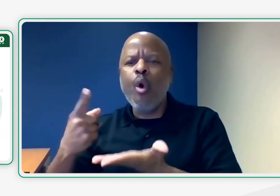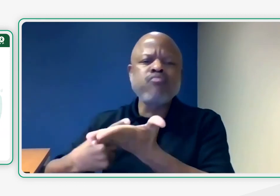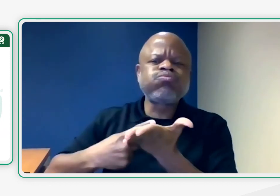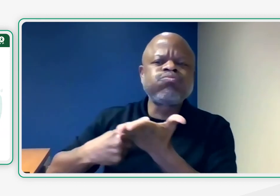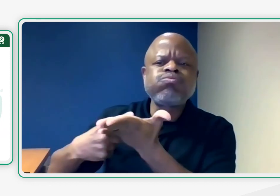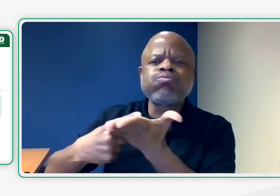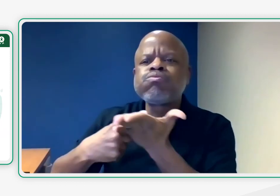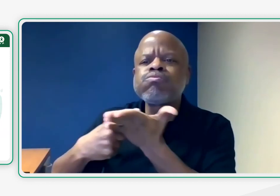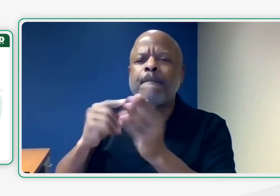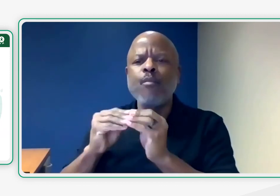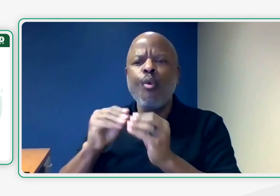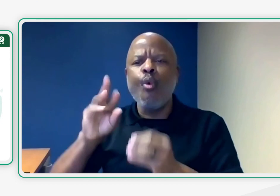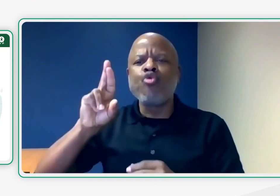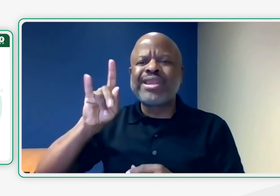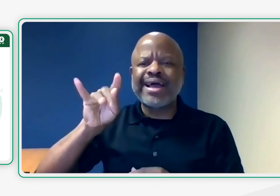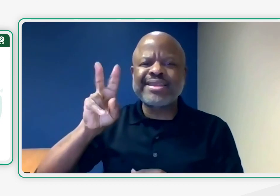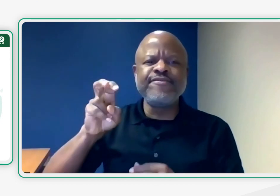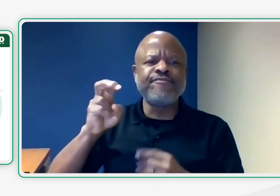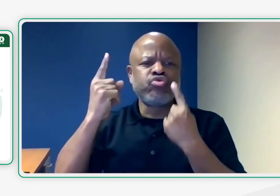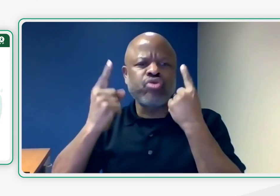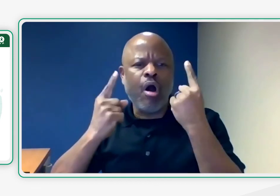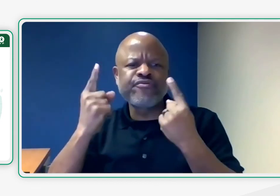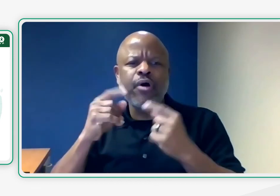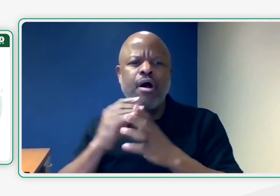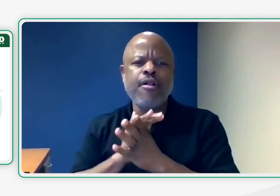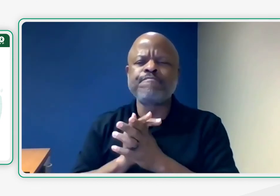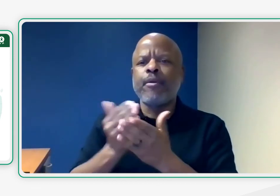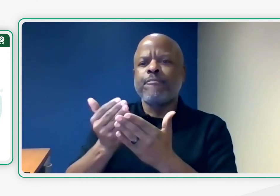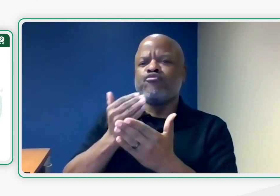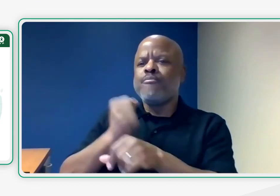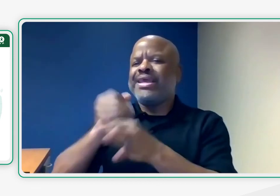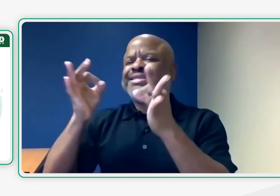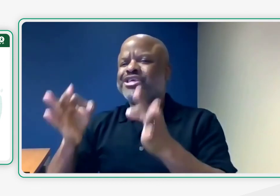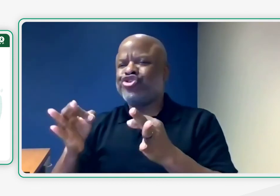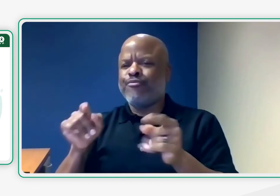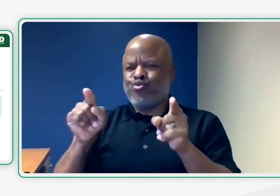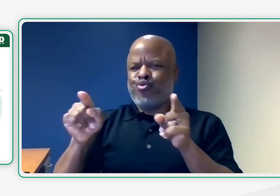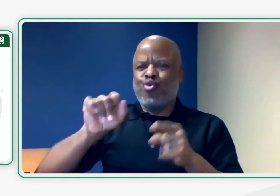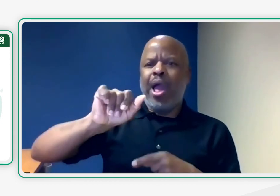discussion with a CPA or to the partner you're choosing romantically. And so, this requires a